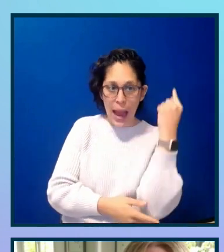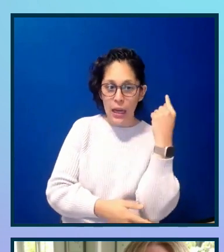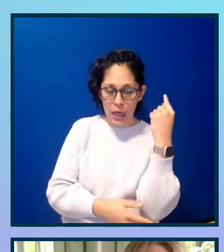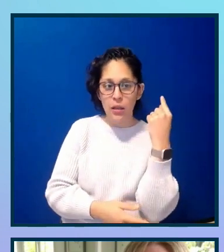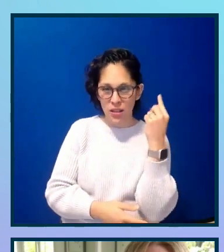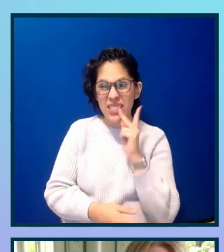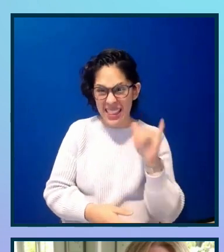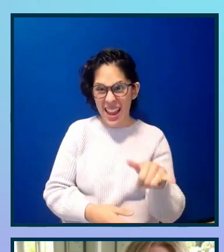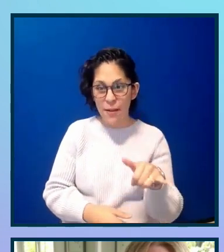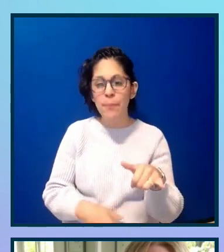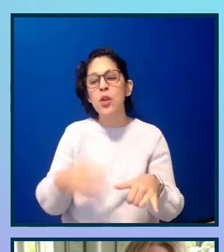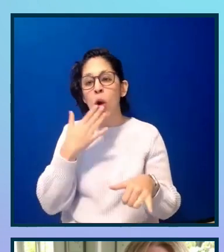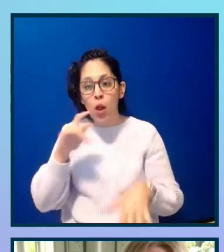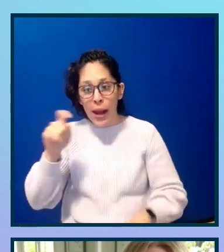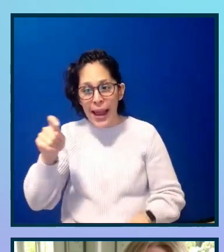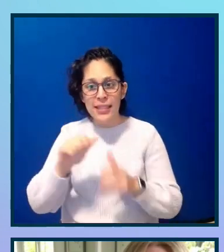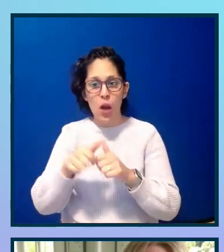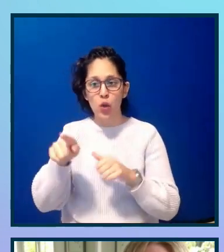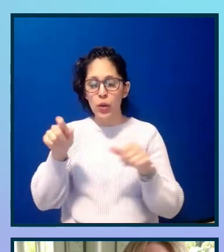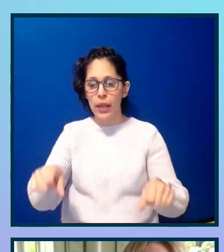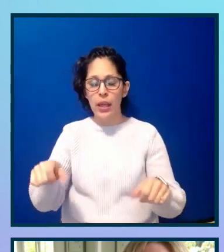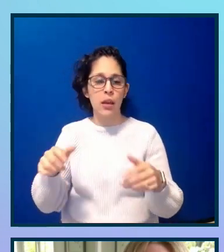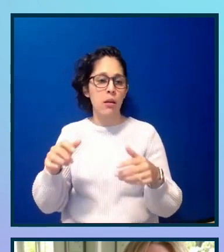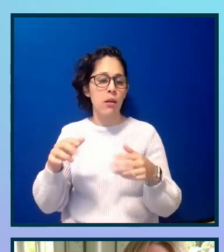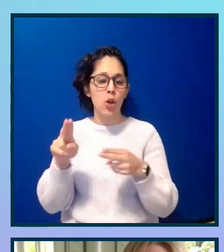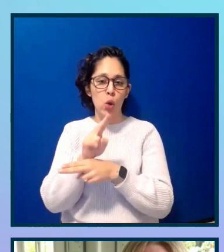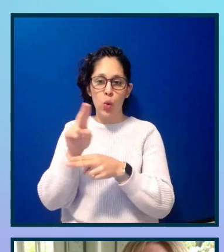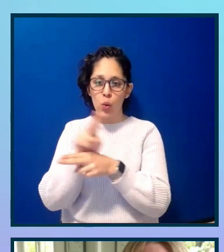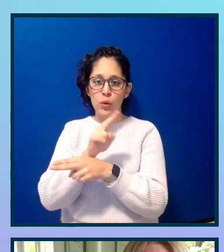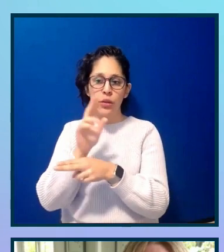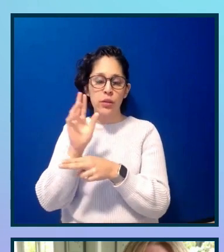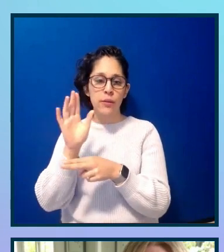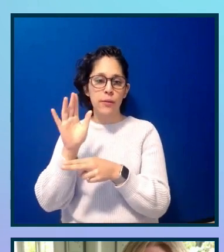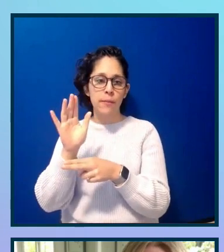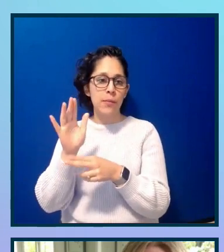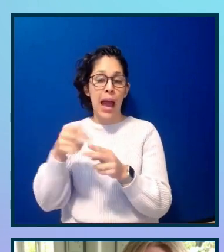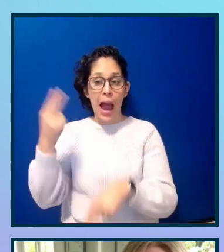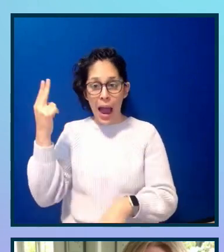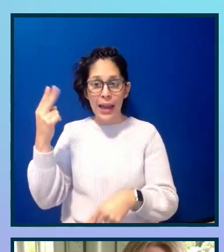So color X is how you can use high contrast experiences.